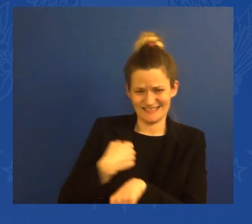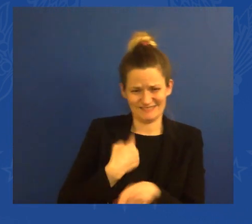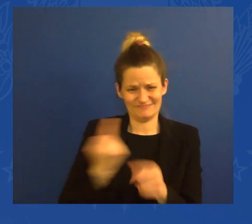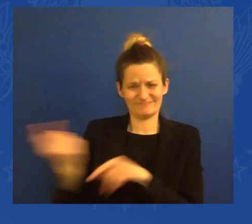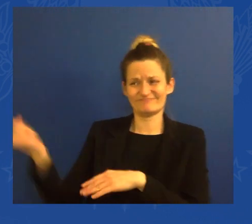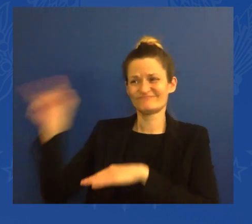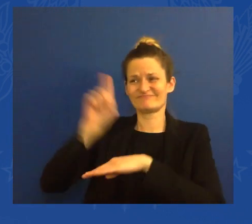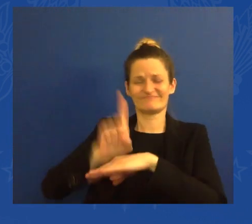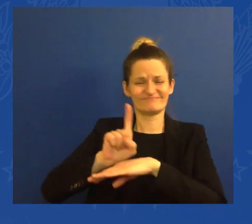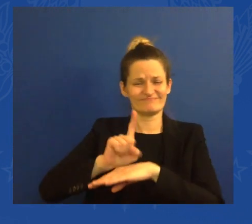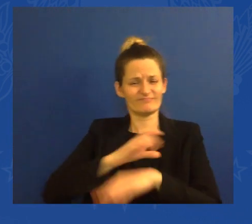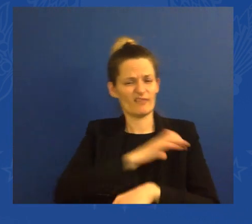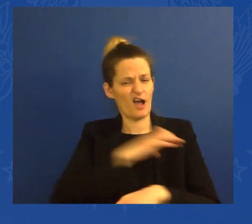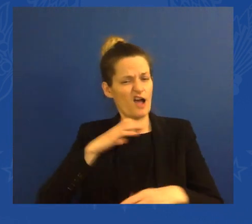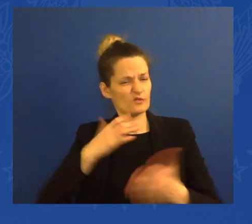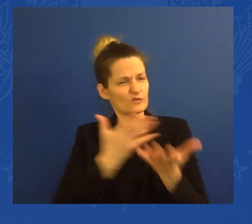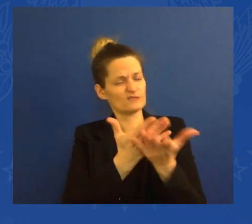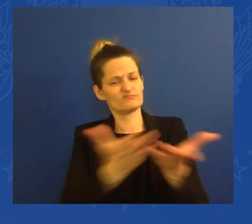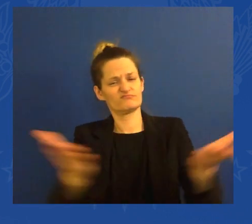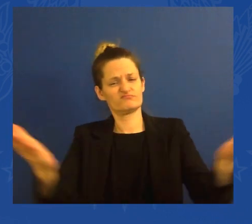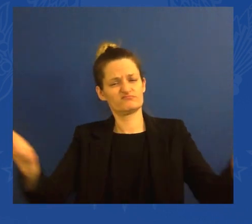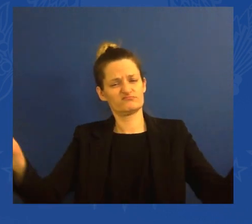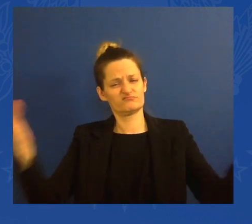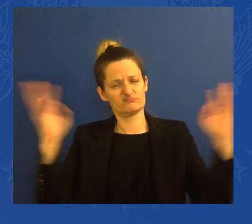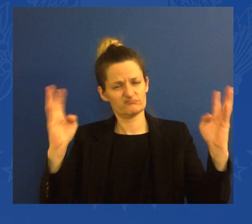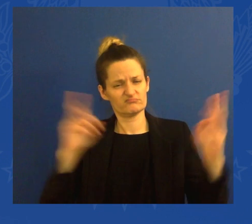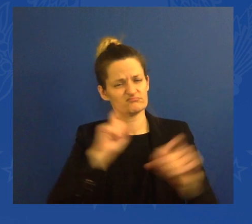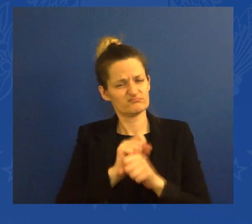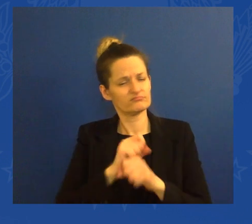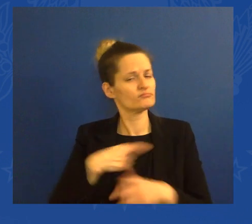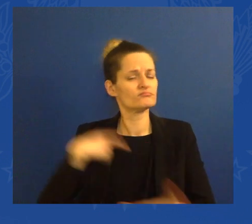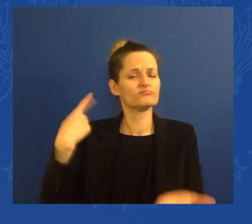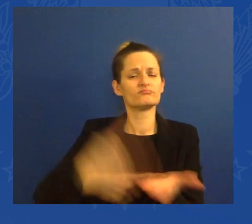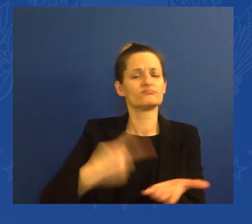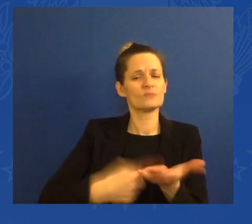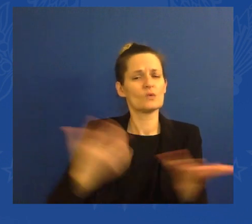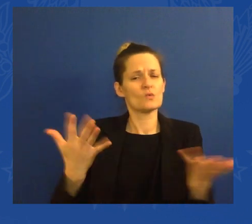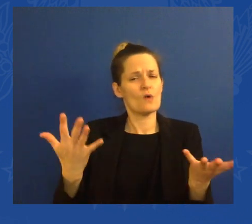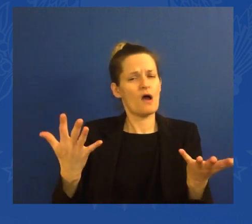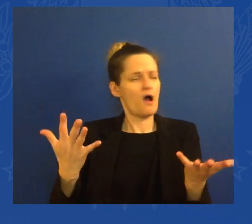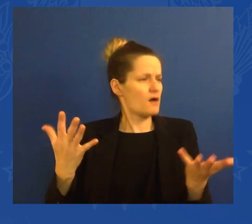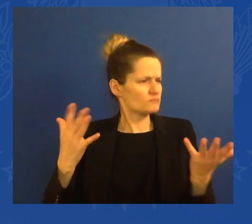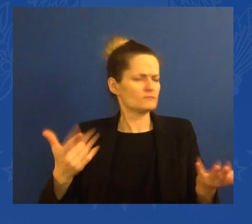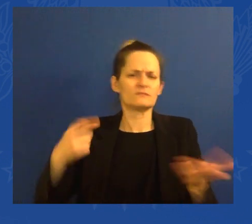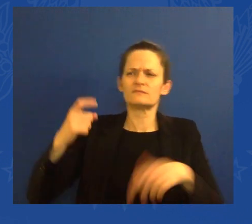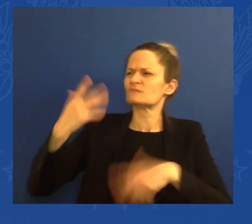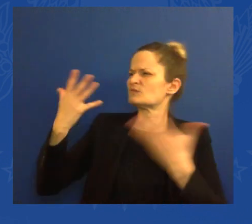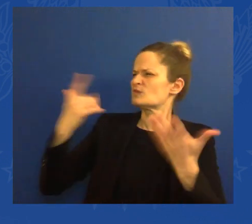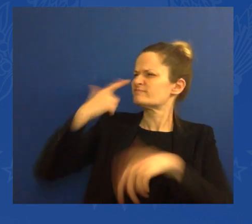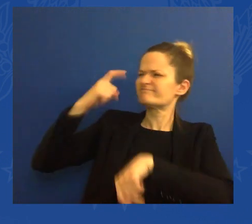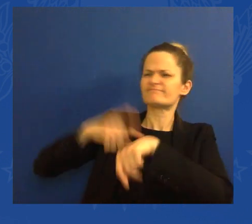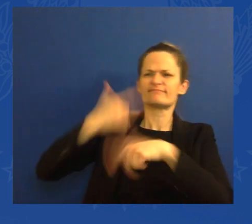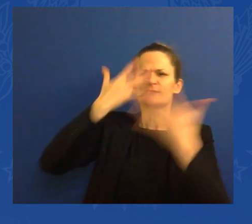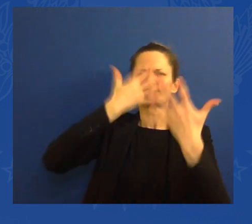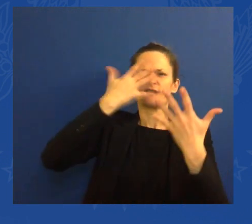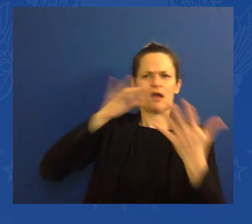And together, we sent an unmistakable signal to Ukraine and to the world that we, the United States of America,